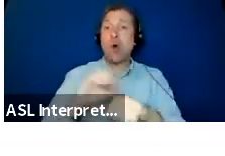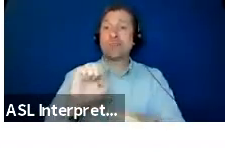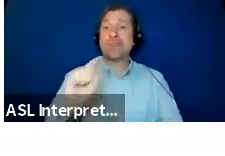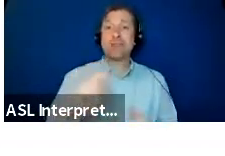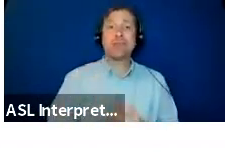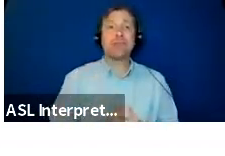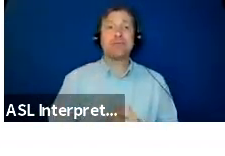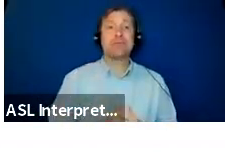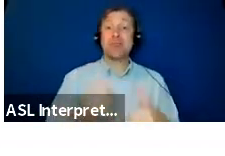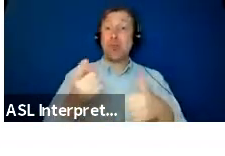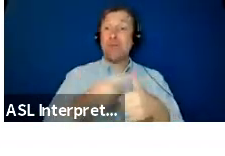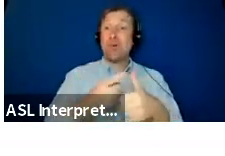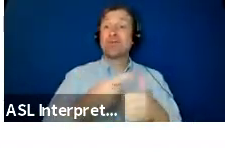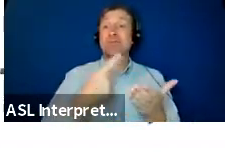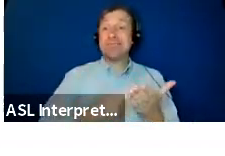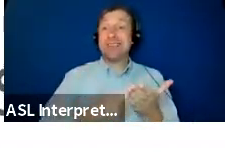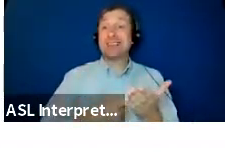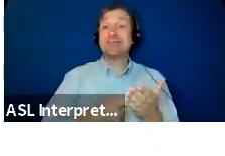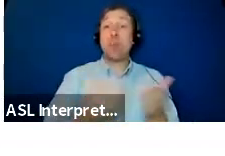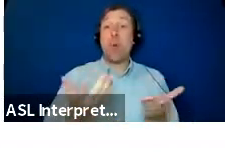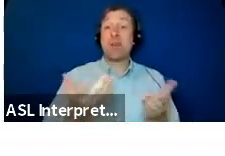So, first of all, let's talk for a minute about testing.